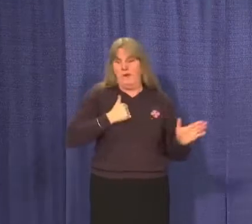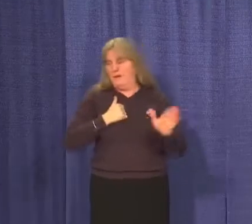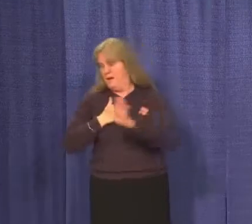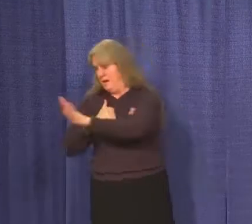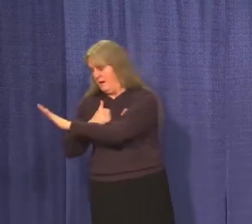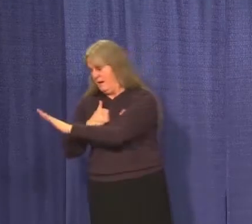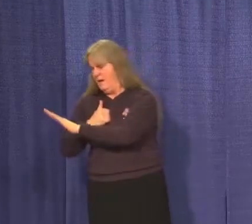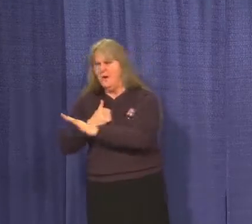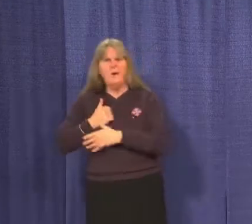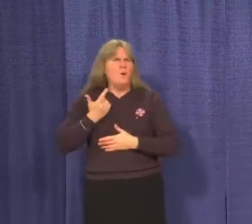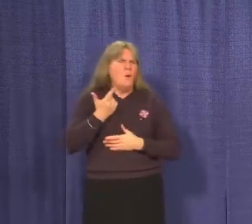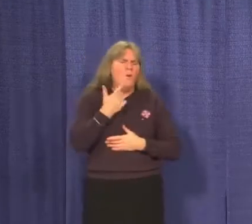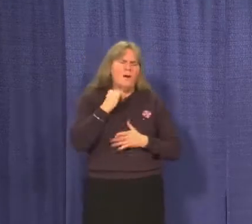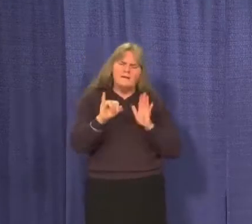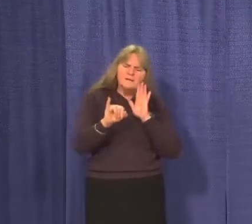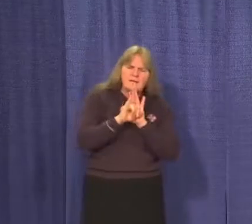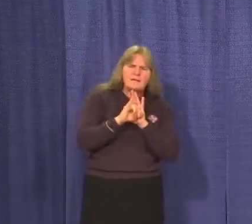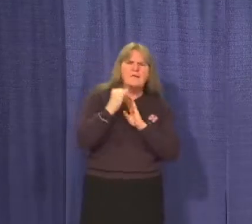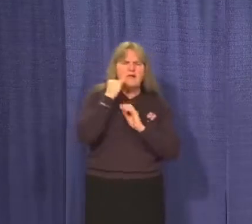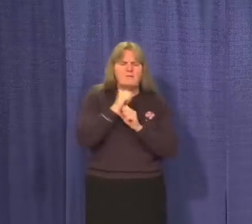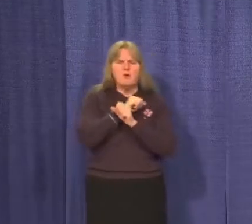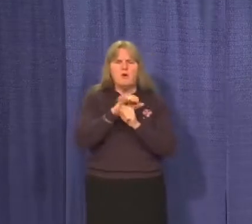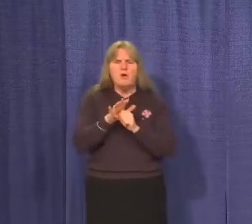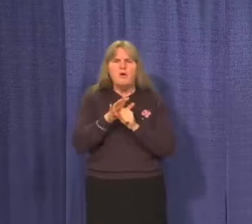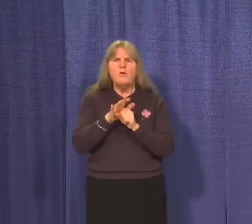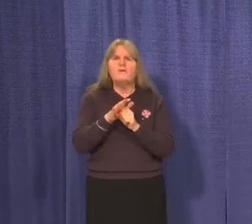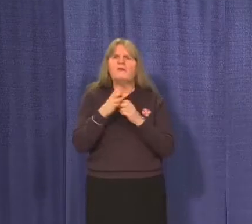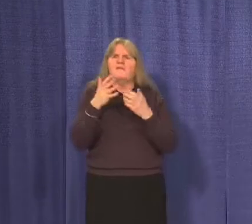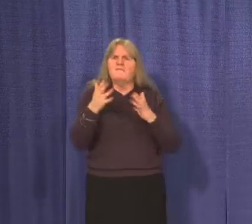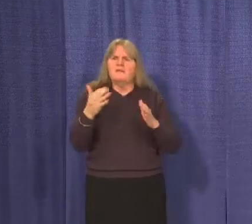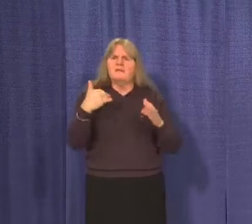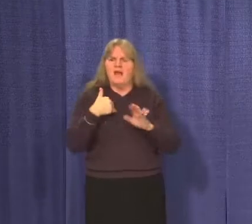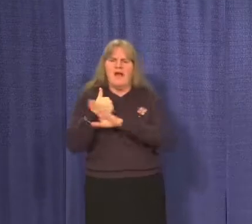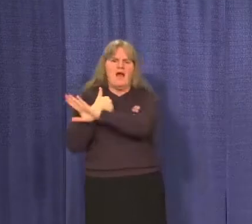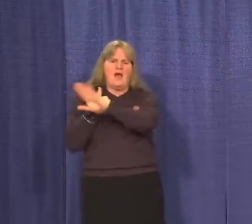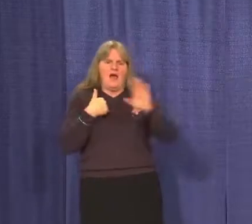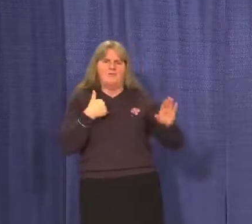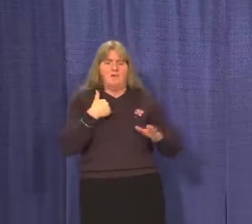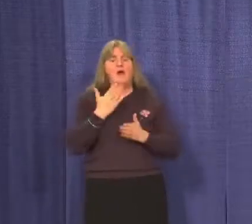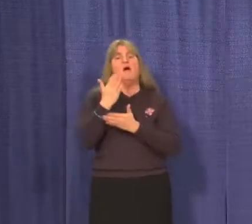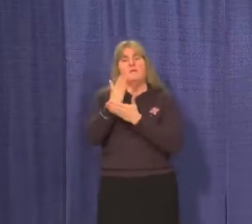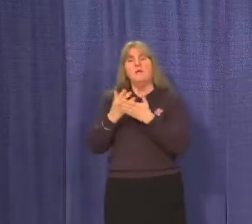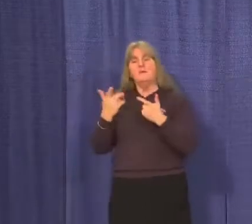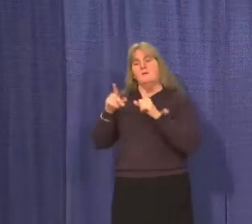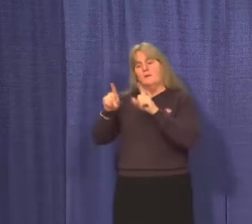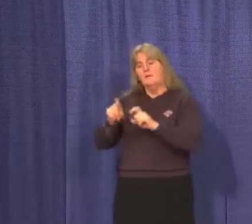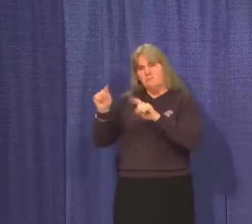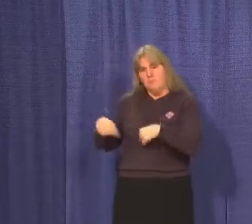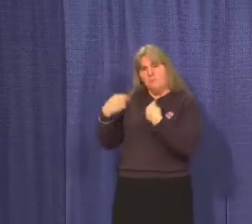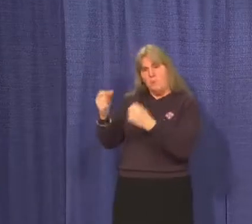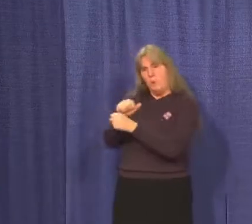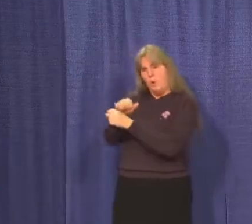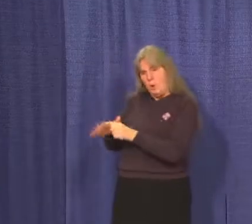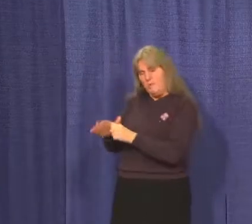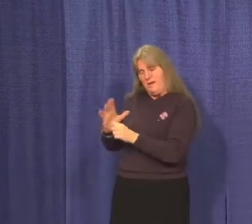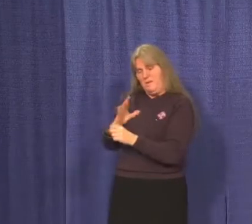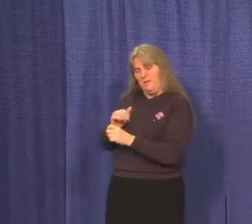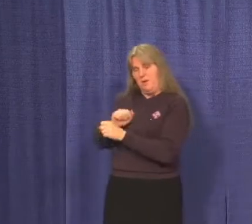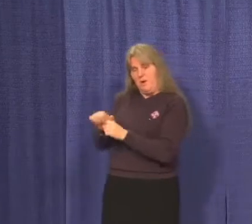survey to determine how much COVID-19 infection is out there, apart from what we already know from the testing results that we